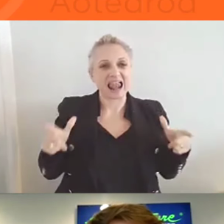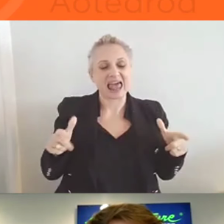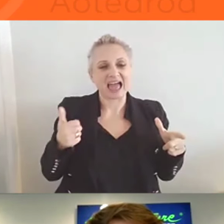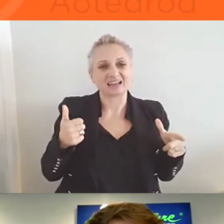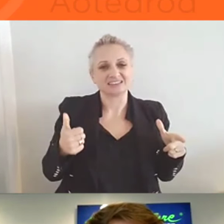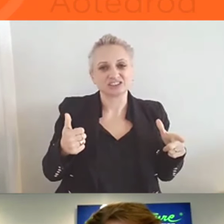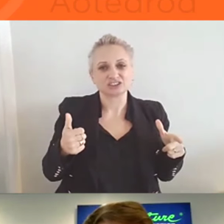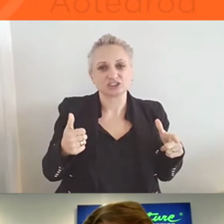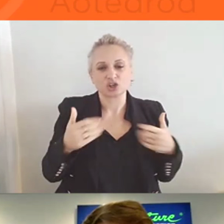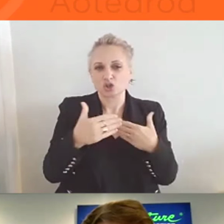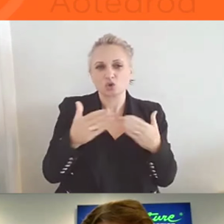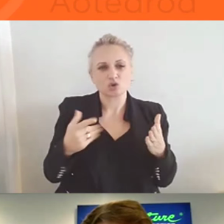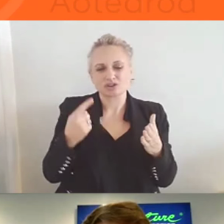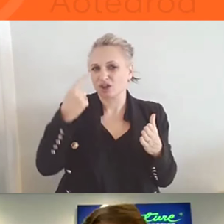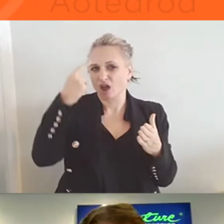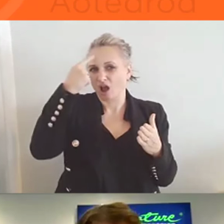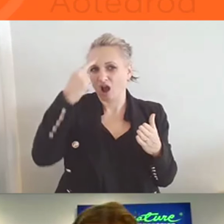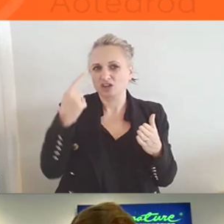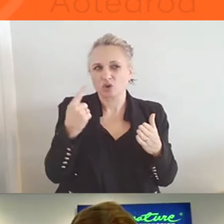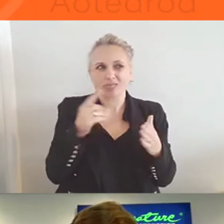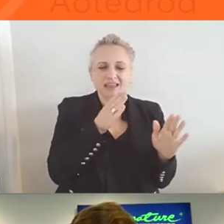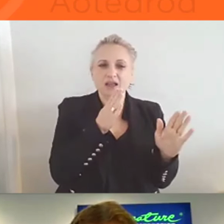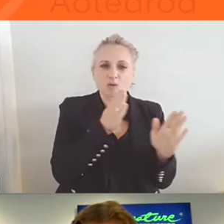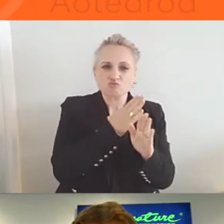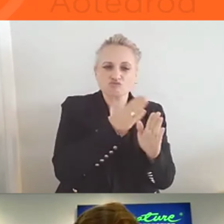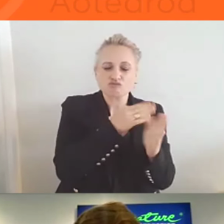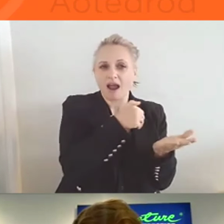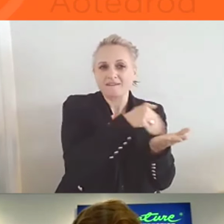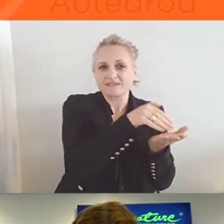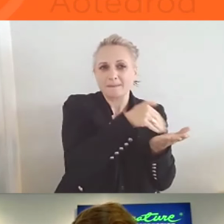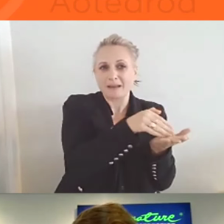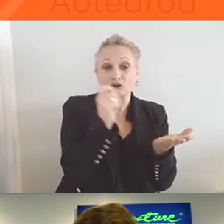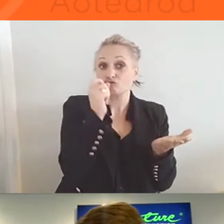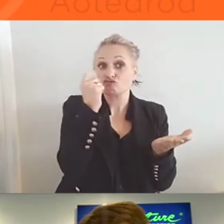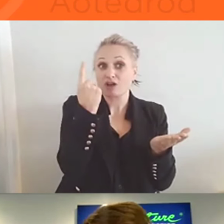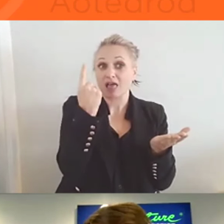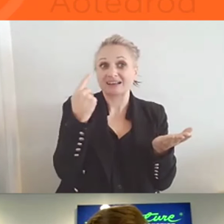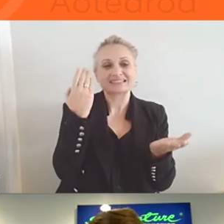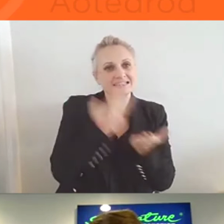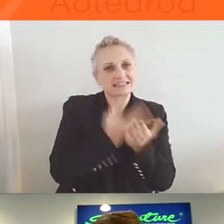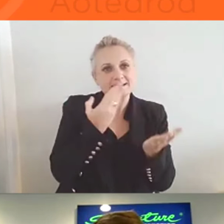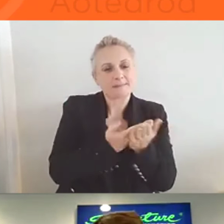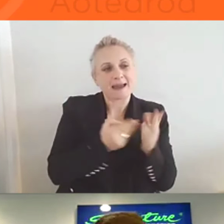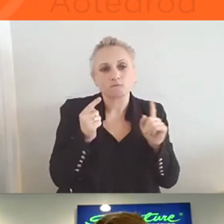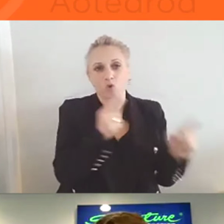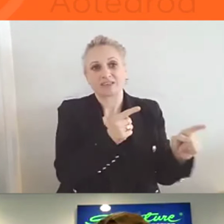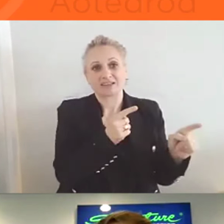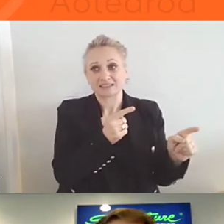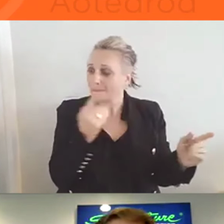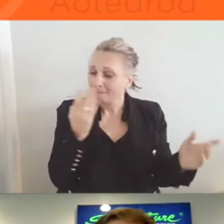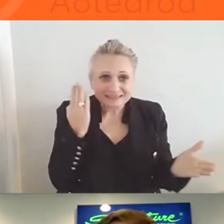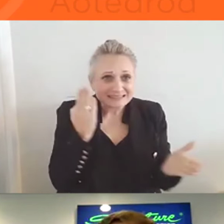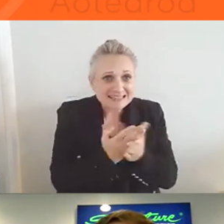would be able to entertain it, or they don't know there's a demand for it. But there's certainly a demand for it, it's just not seen,